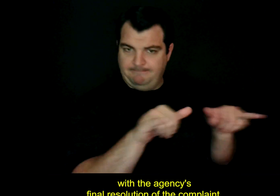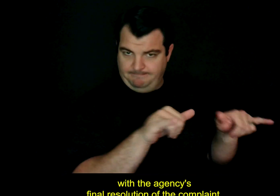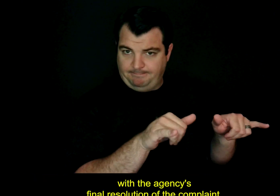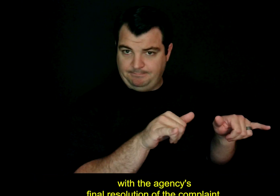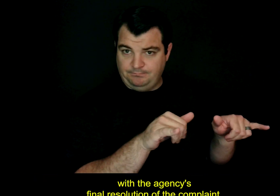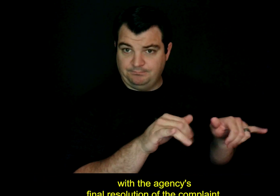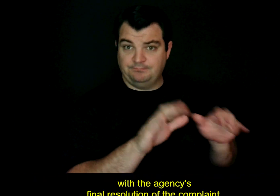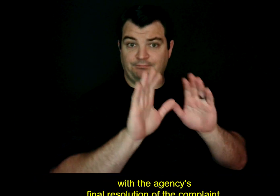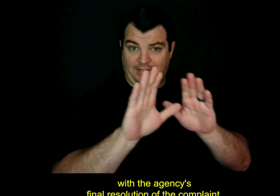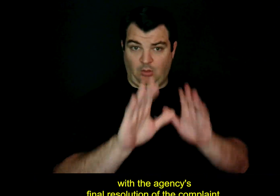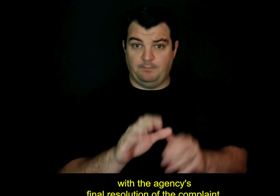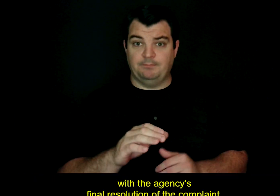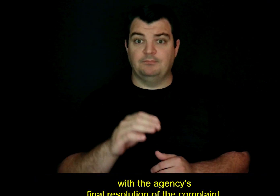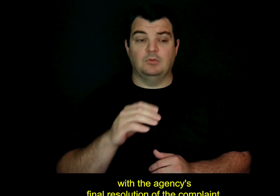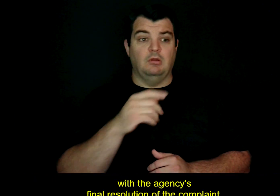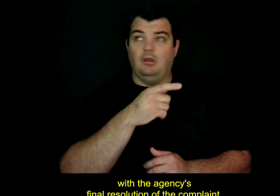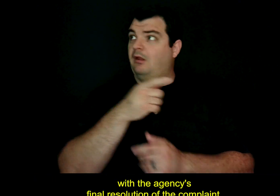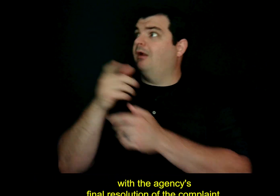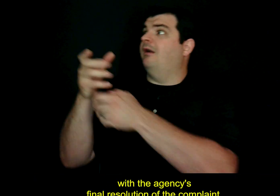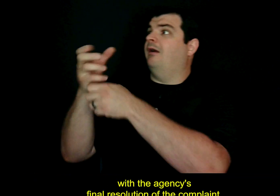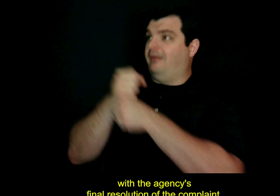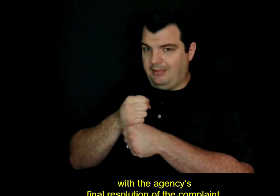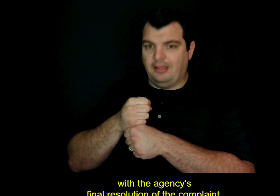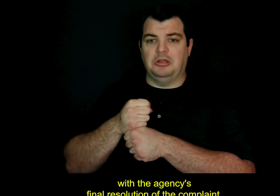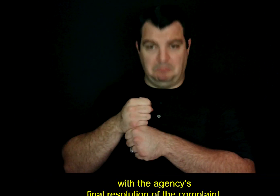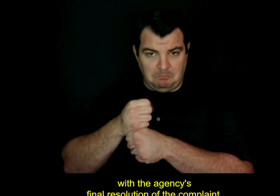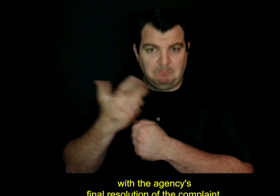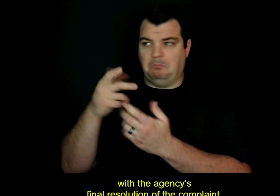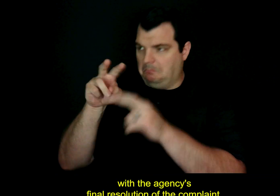with the agency's final resolution of the complaint,